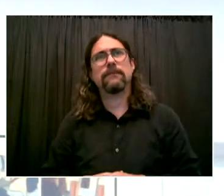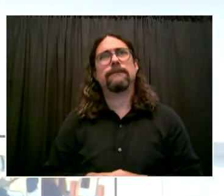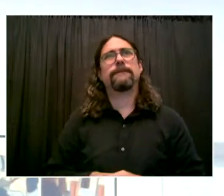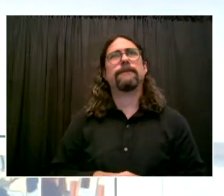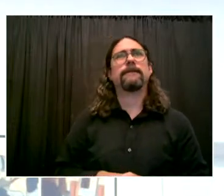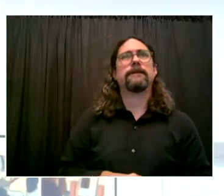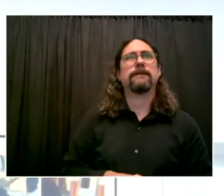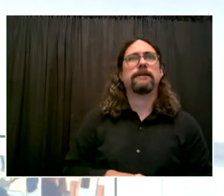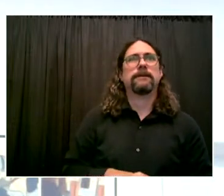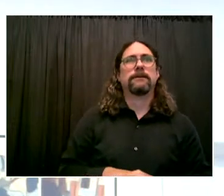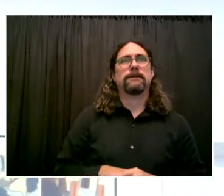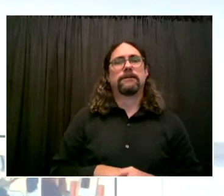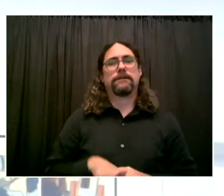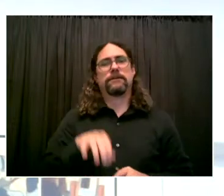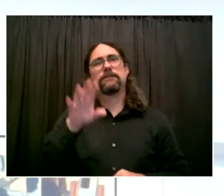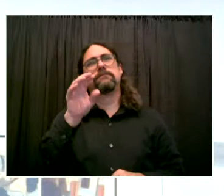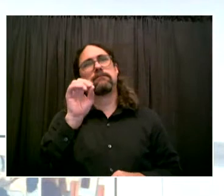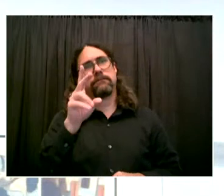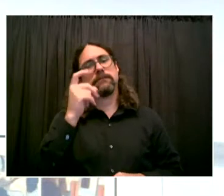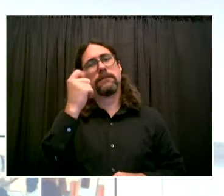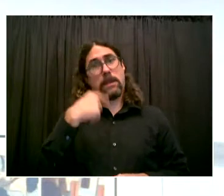THIS IS ANALYSIS OF REINFECTION. IT IS SOMETHING